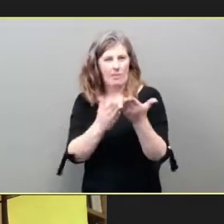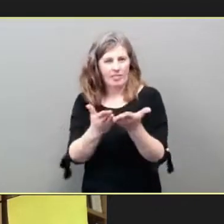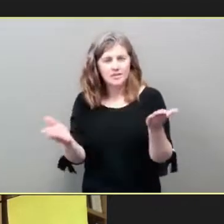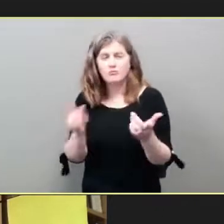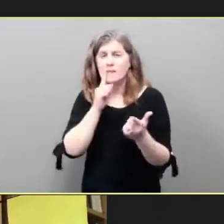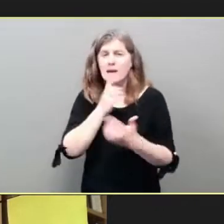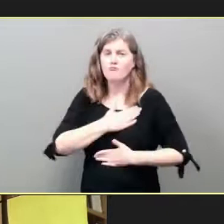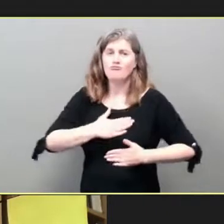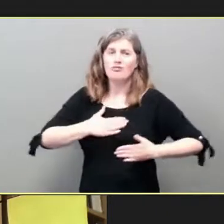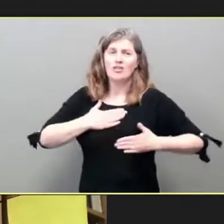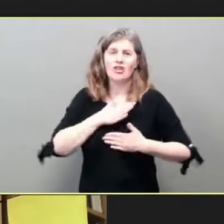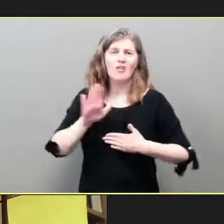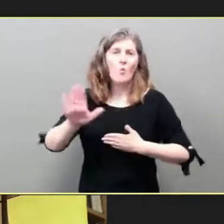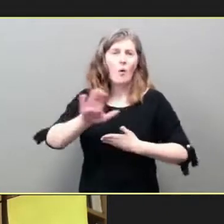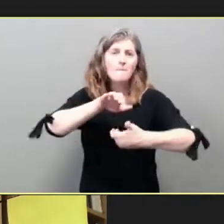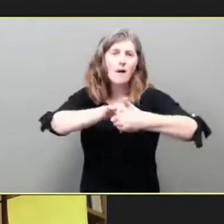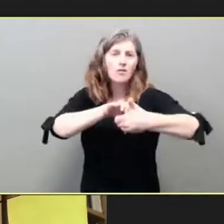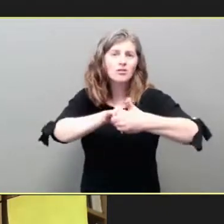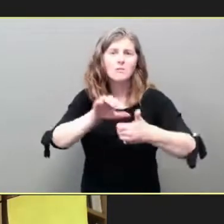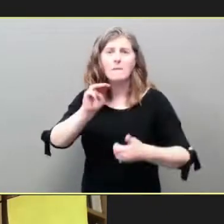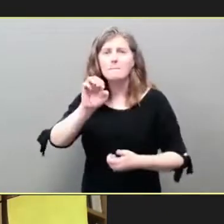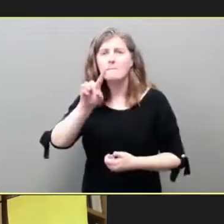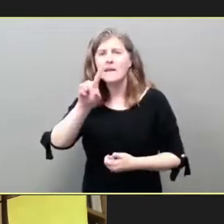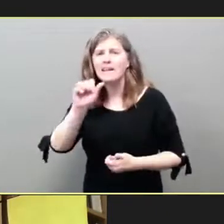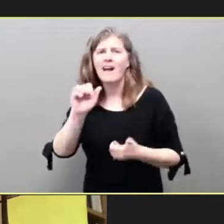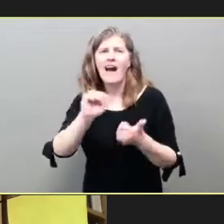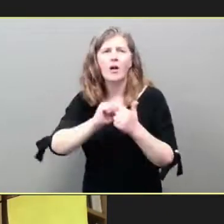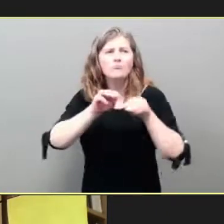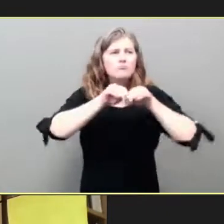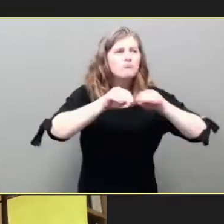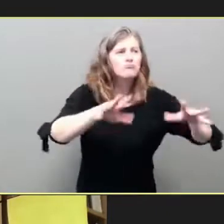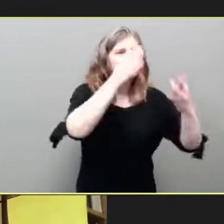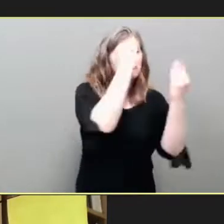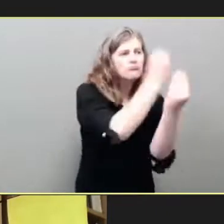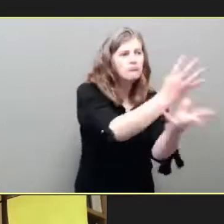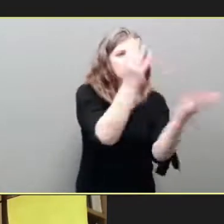media partnership in the way that you get this information out to the public